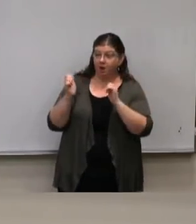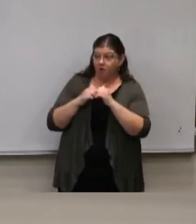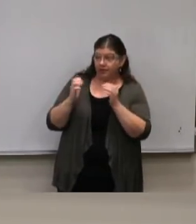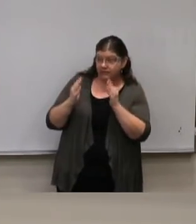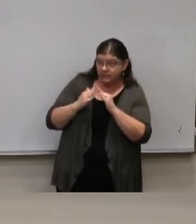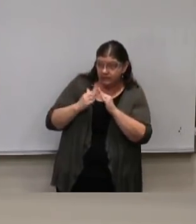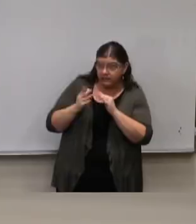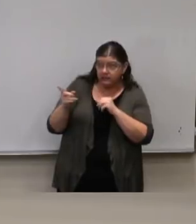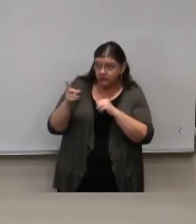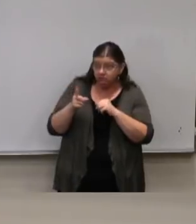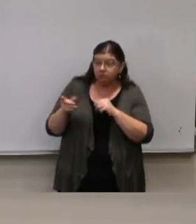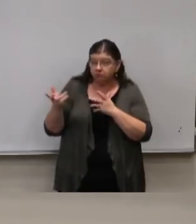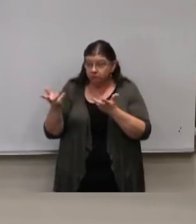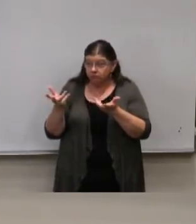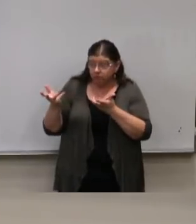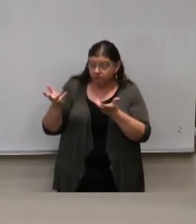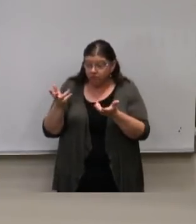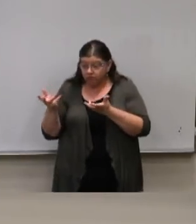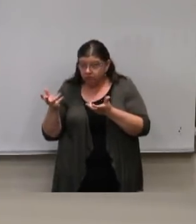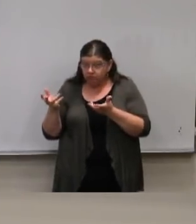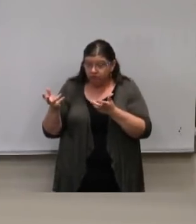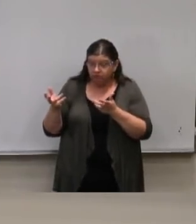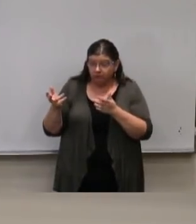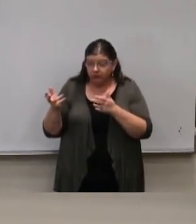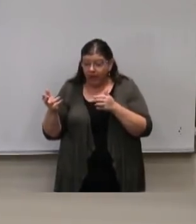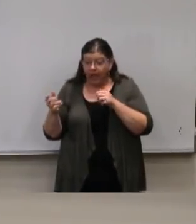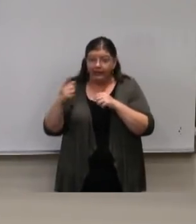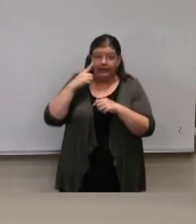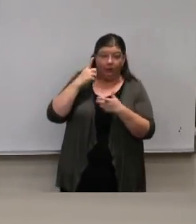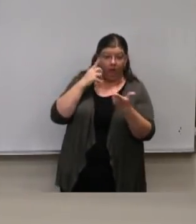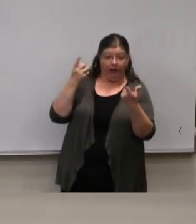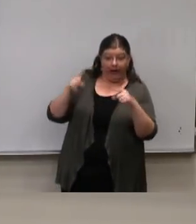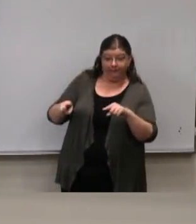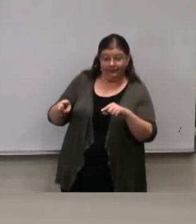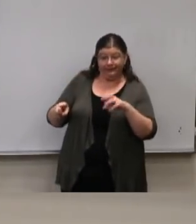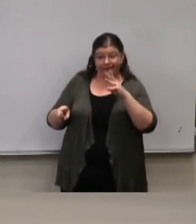and you know probably 60/40 it's going to happen with 60 actually it happening.